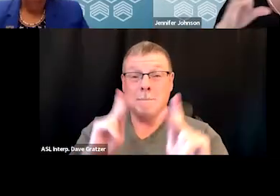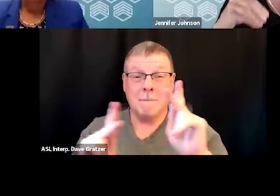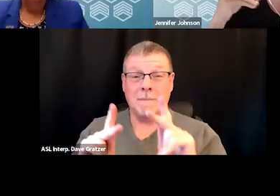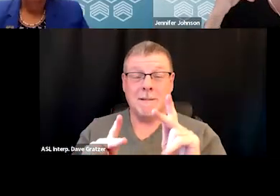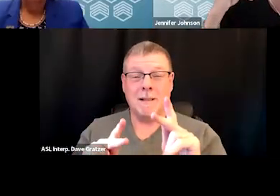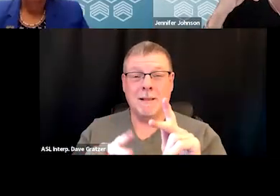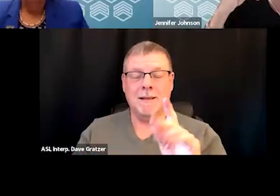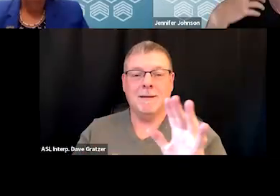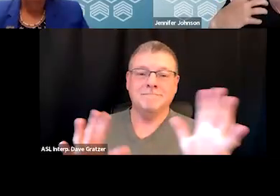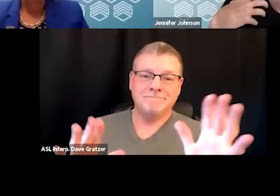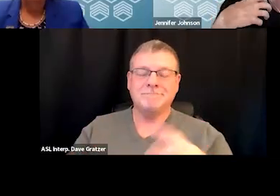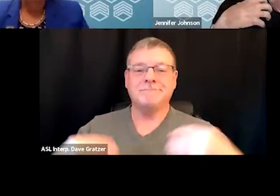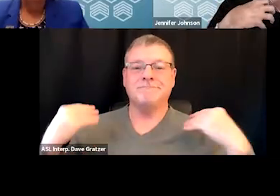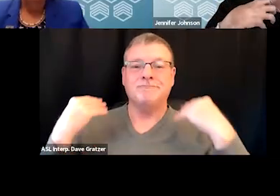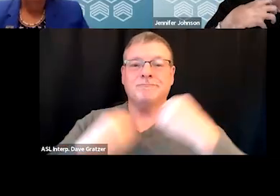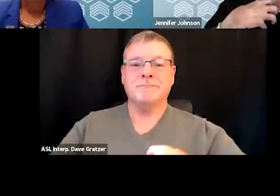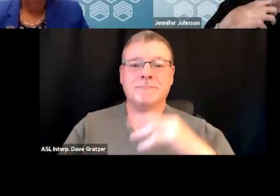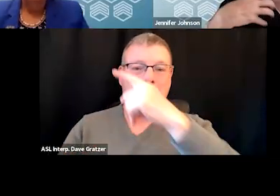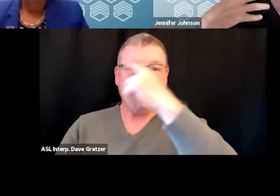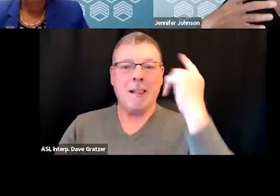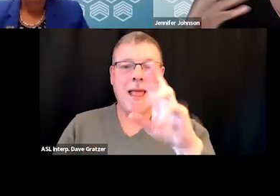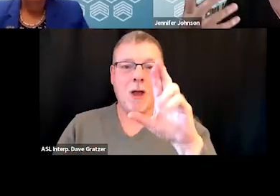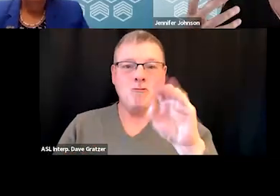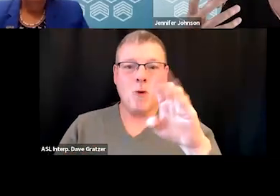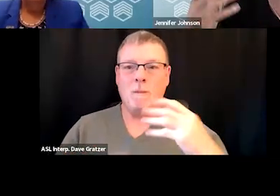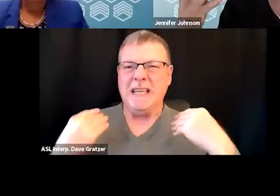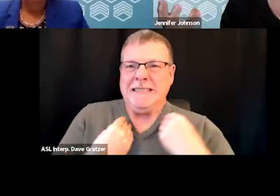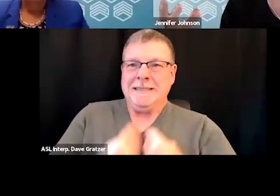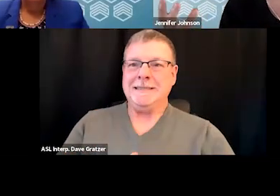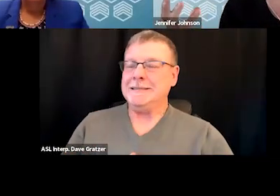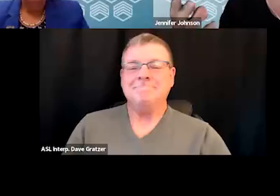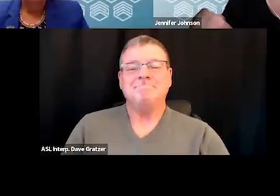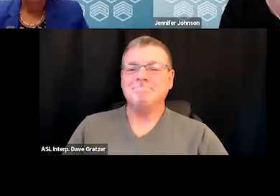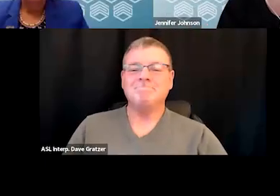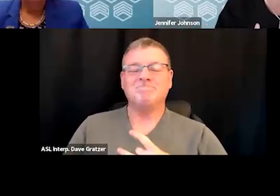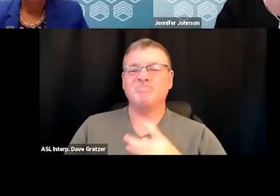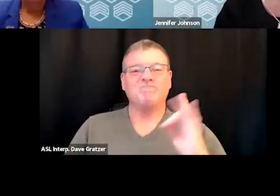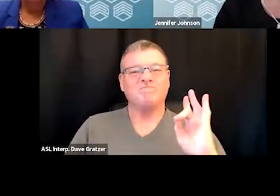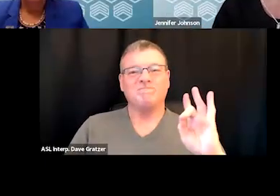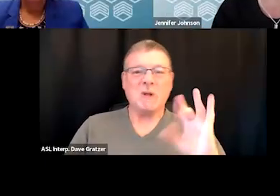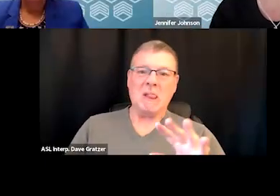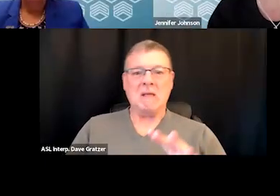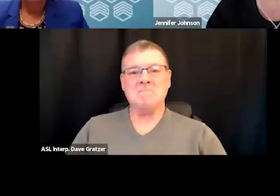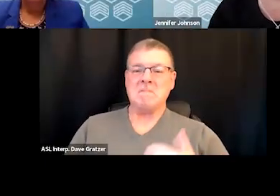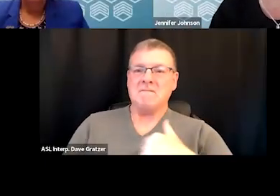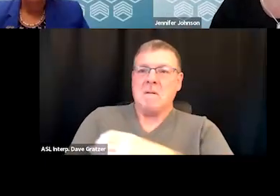the d- … Which I, I feel like is … I, I don't like the way sometimes people talk about it. It's like the judge has the power to put you in jail.